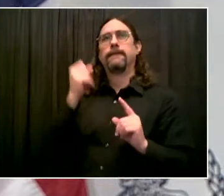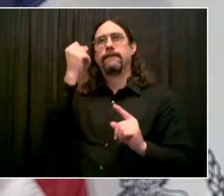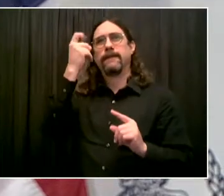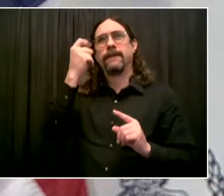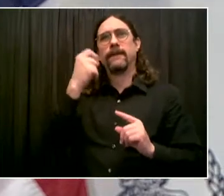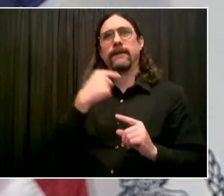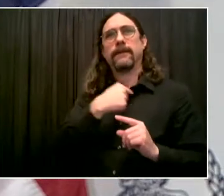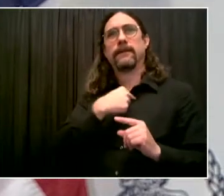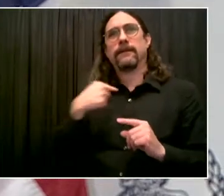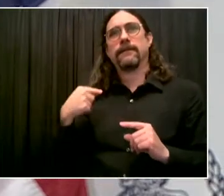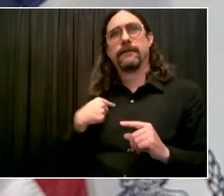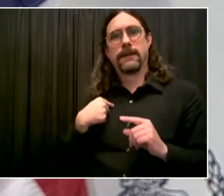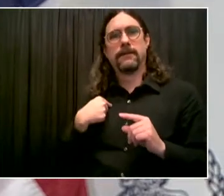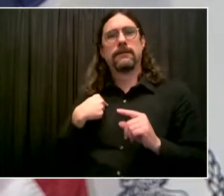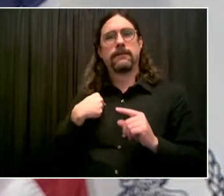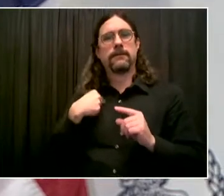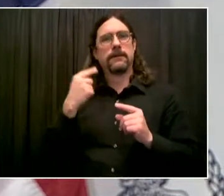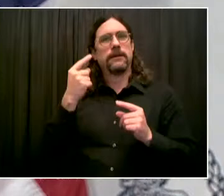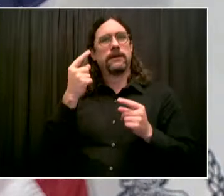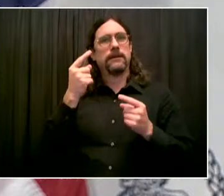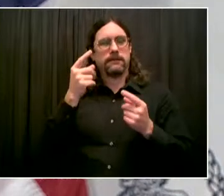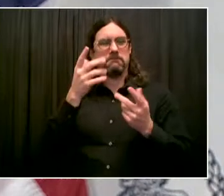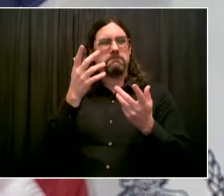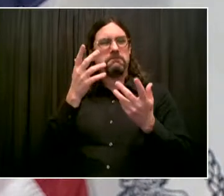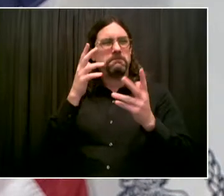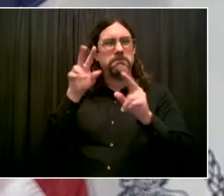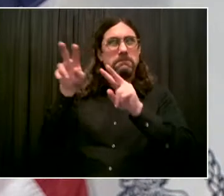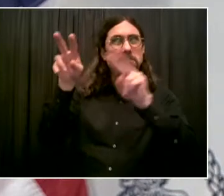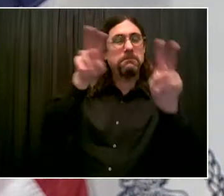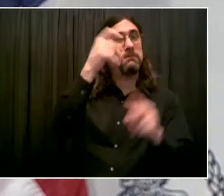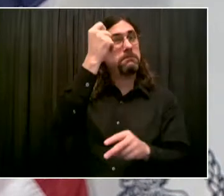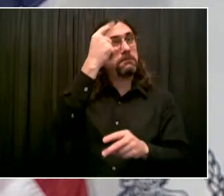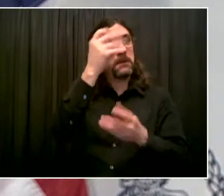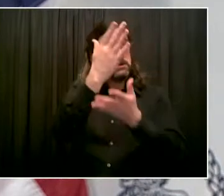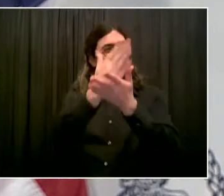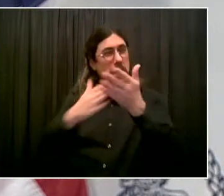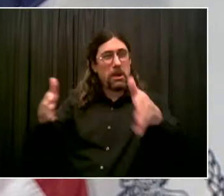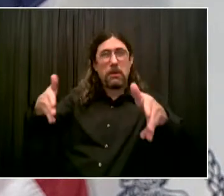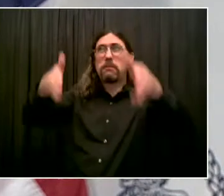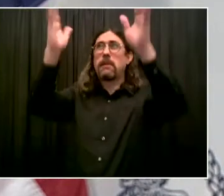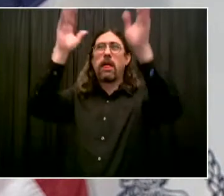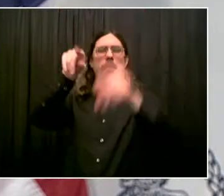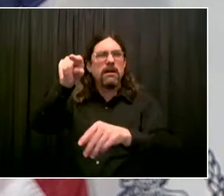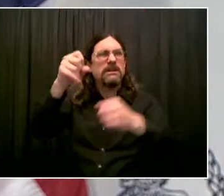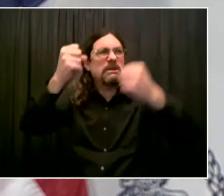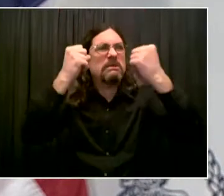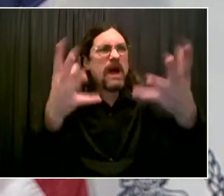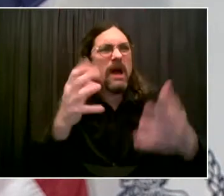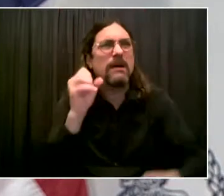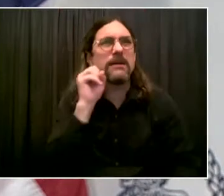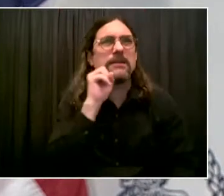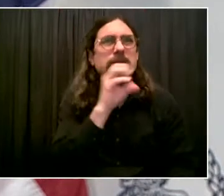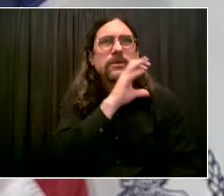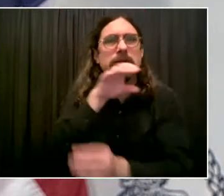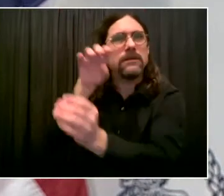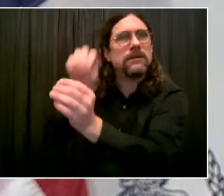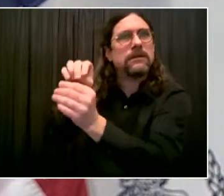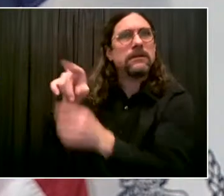THE ITHE LOBBIES OF THEIR BUILDINGS. THAT'S ONOFF THEHE THININGS WWER WORKING ON NOW THAT WE CAN GET A LOT MORE PEOPLE VACCINATED THAT WAY THEN GOING BY APARTMENT TT O APARTMENT.